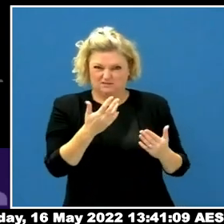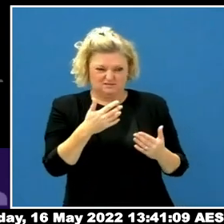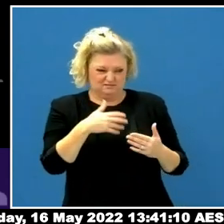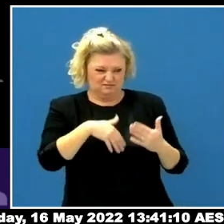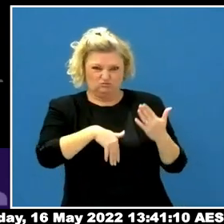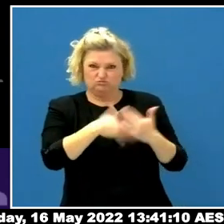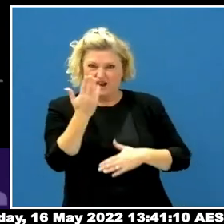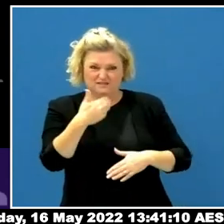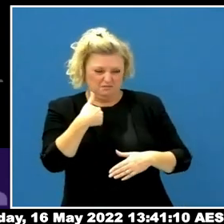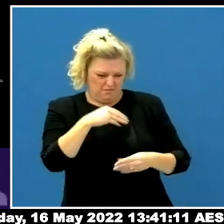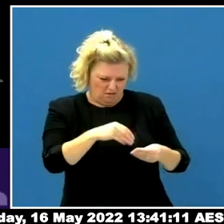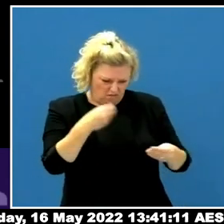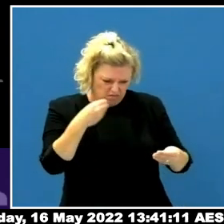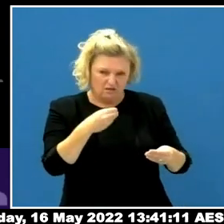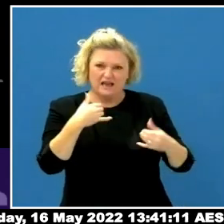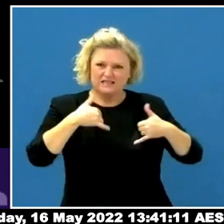Alright.